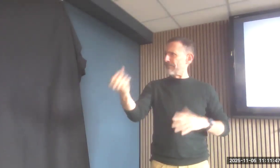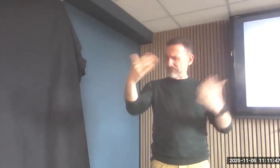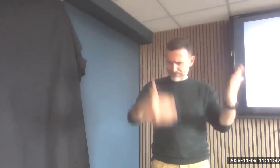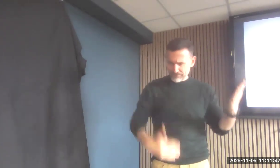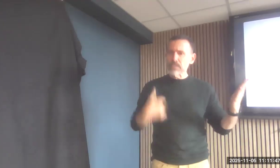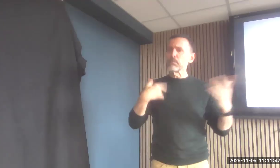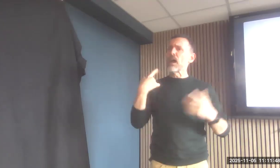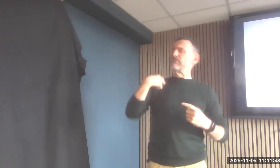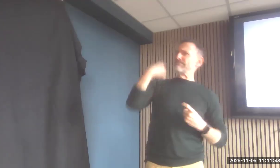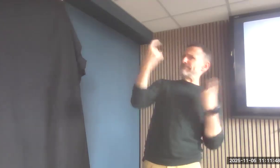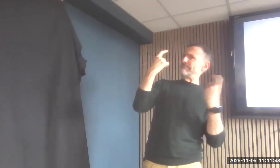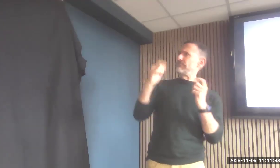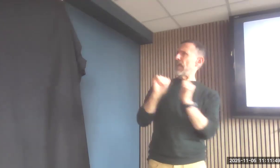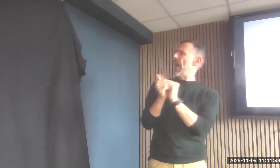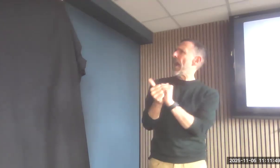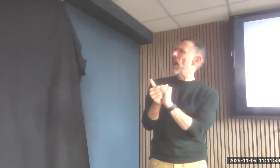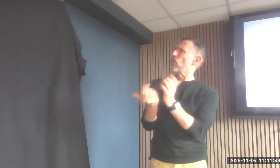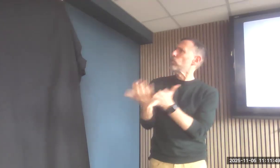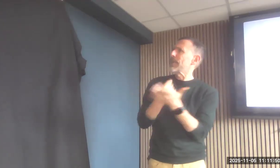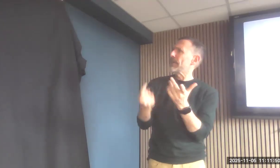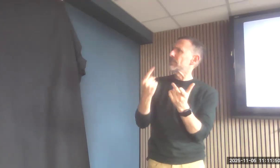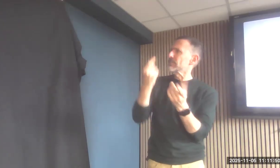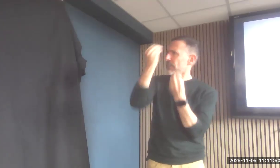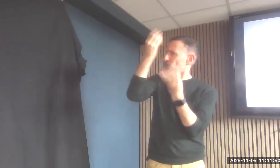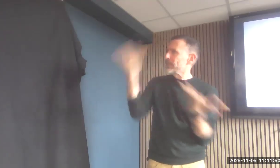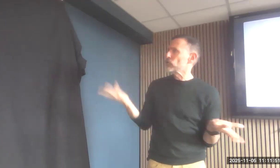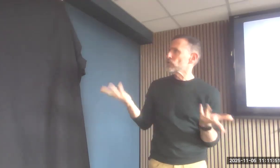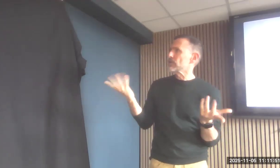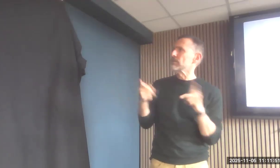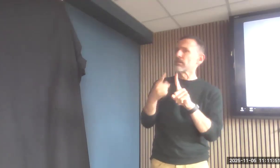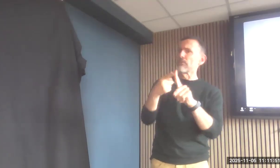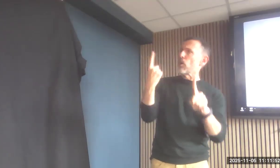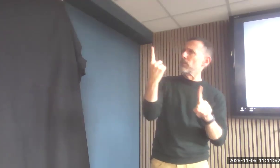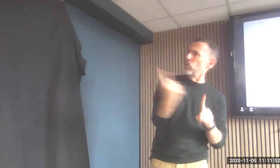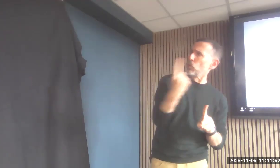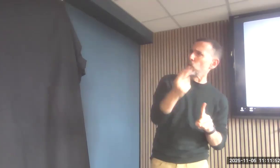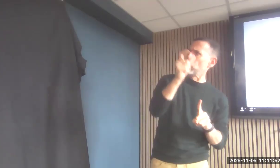You showed so many examples, and I was just wondering how you collected those examples.